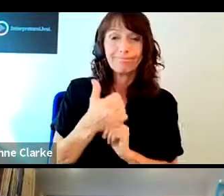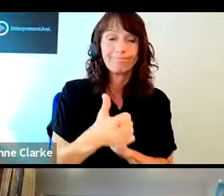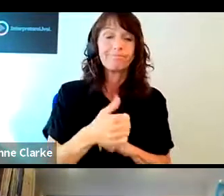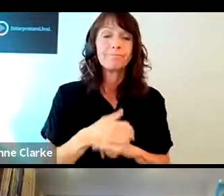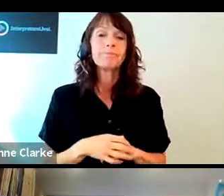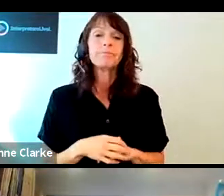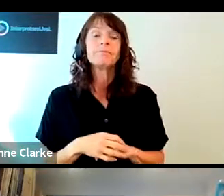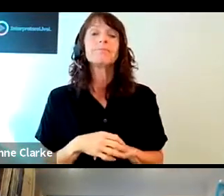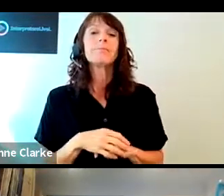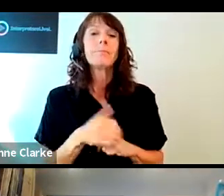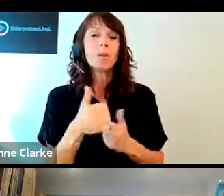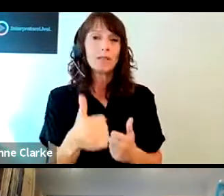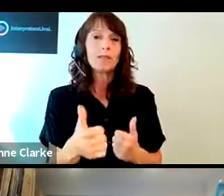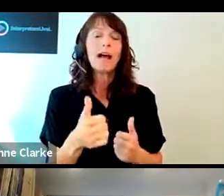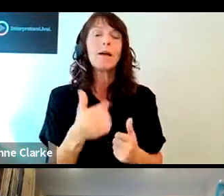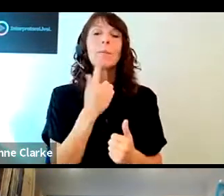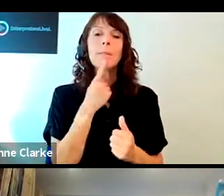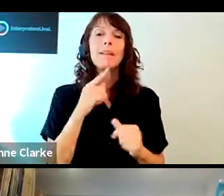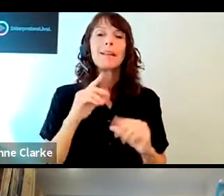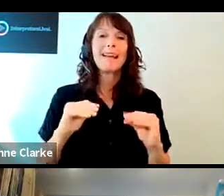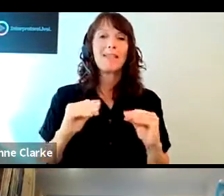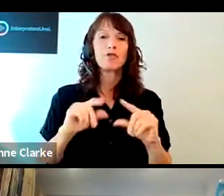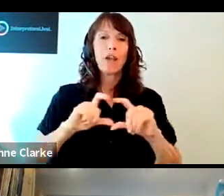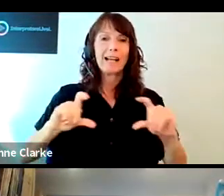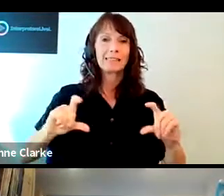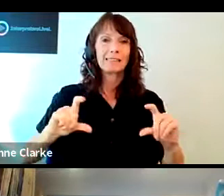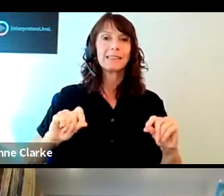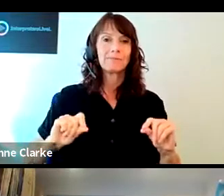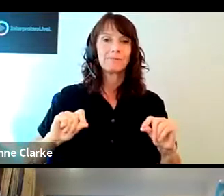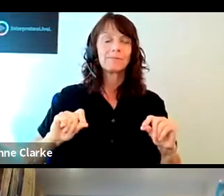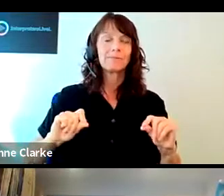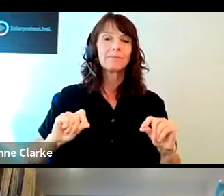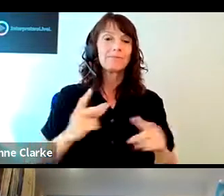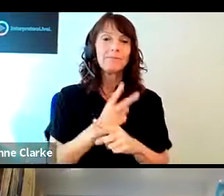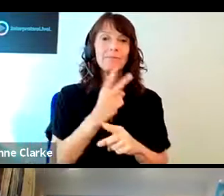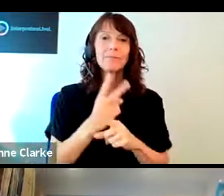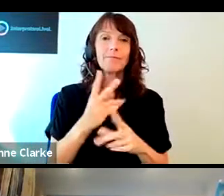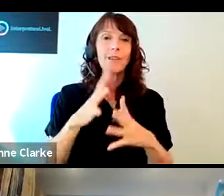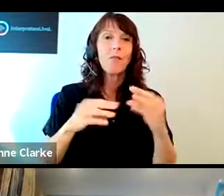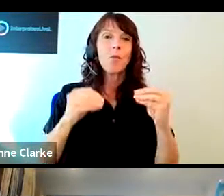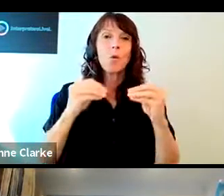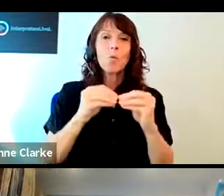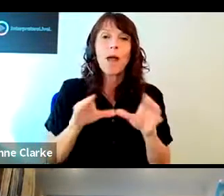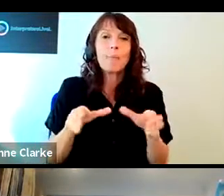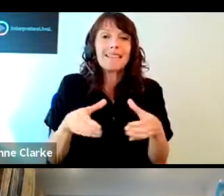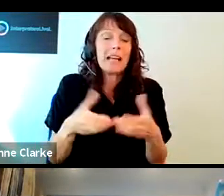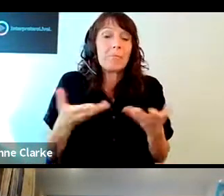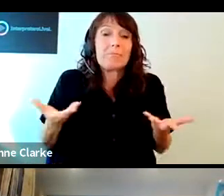in the chat have mentioned that as well as. Often the web team don't actually have control over that